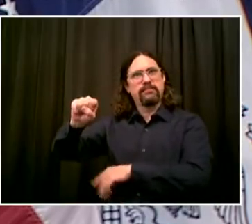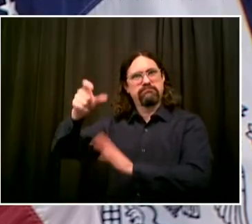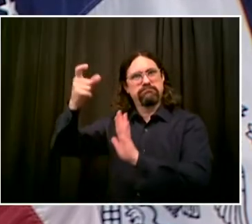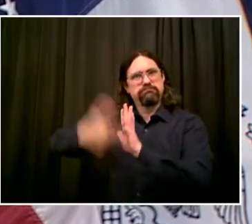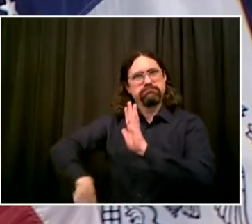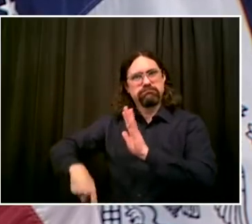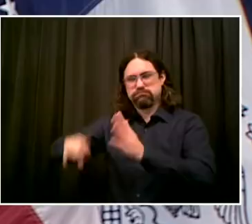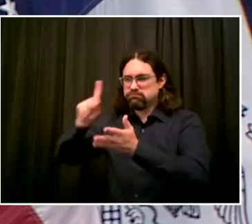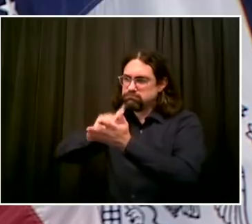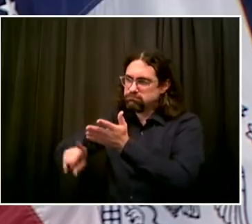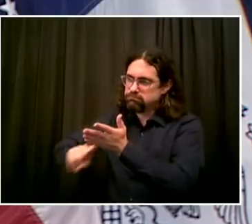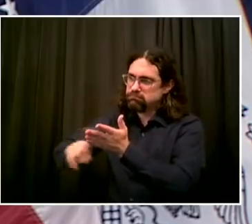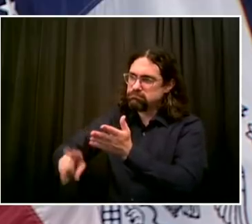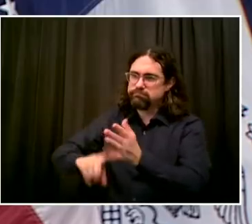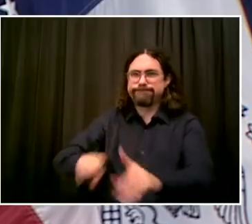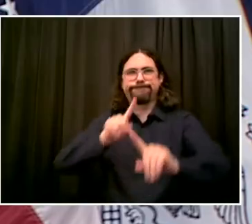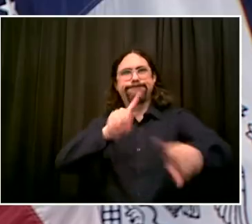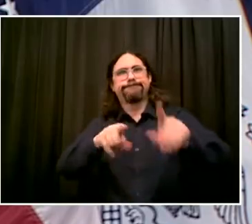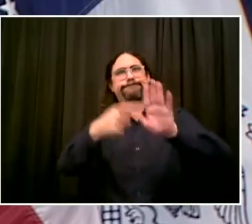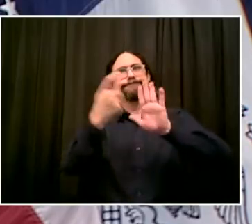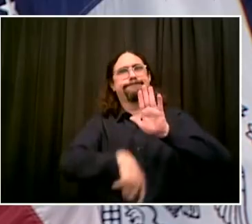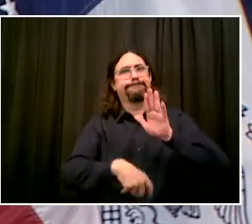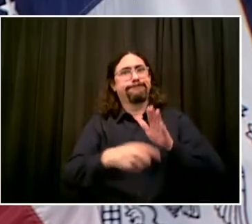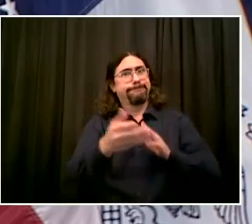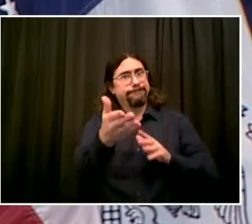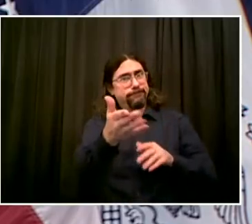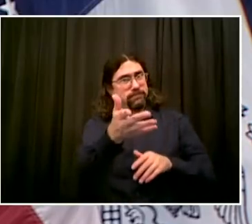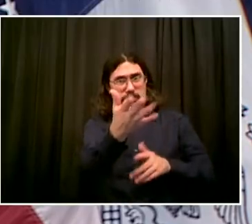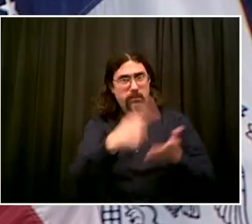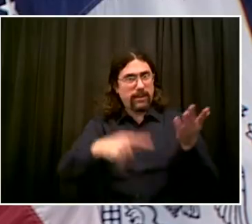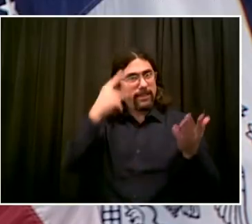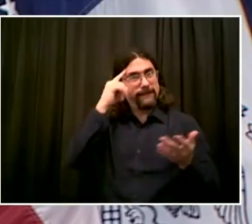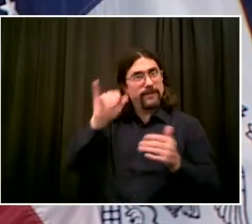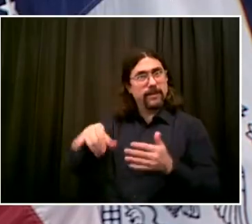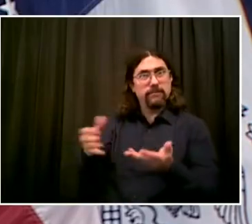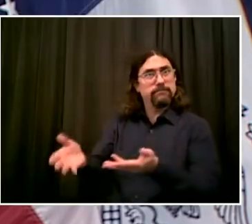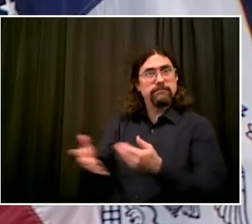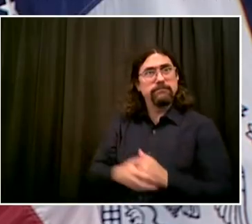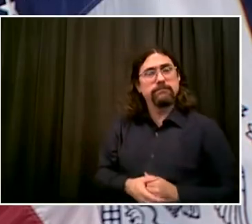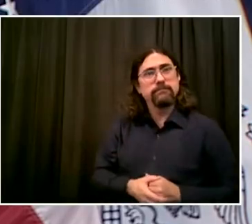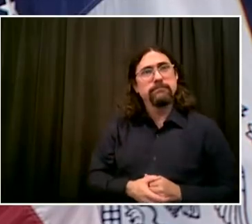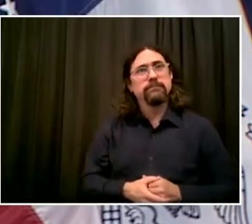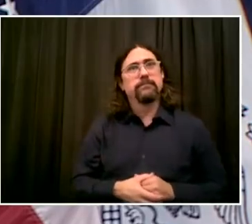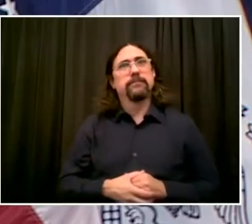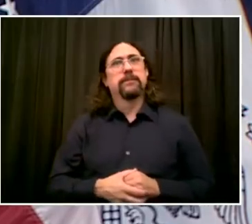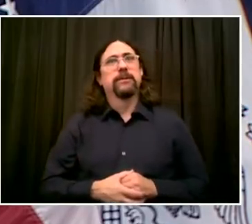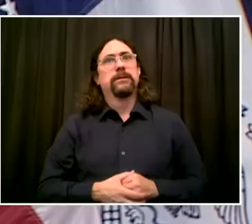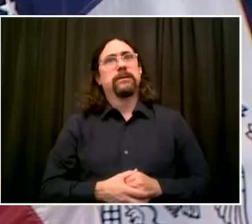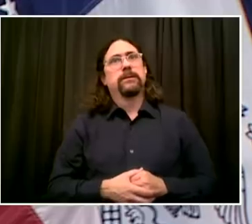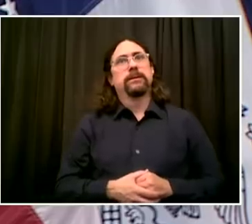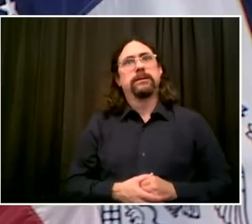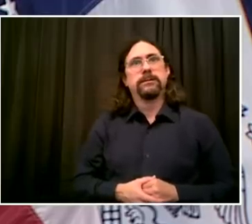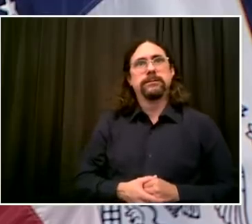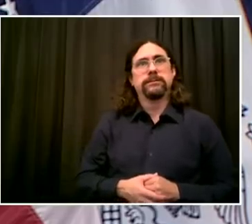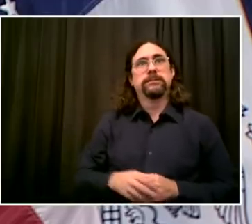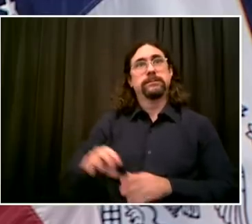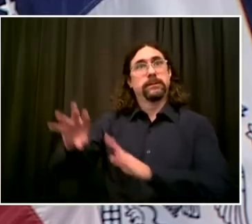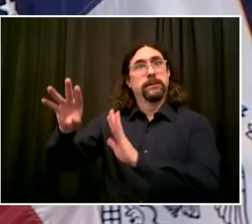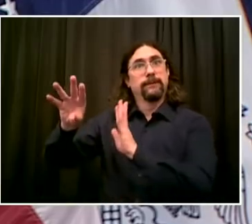UYO HAVE COMMENTED ON THE INVESTIGATION , COULD YOU DO THAT? YES. WE WILL REVIEW IT VERY CAREFULLY. I DON'T KNOW EXACTLY HOW MANY OF THOSE VIDEOS HAVE BEEN SEEN